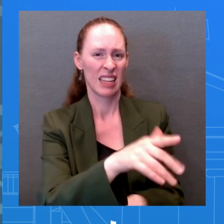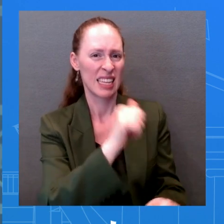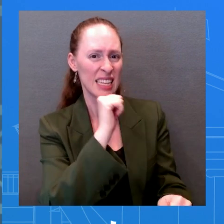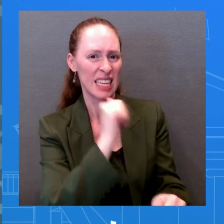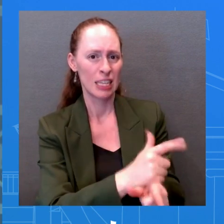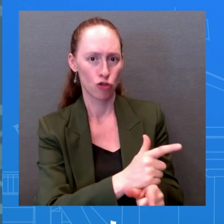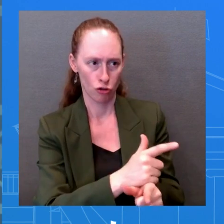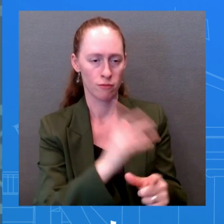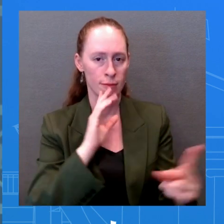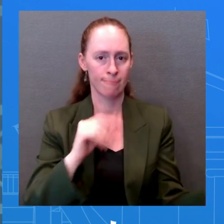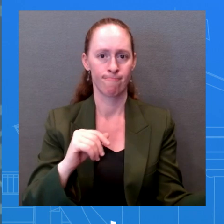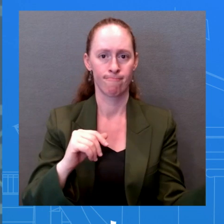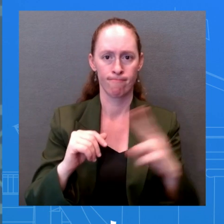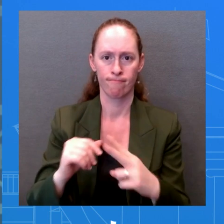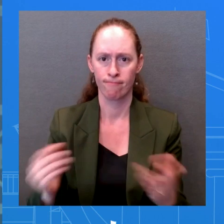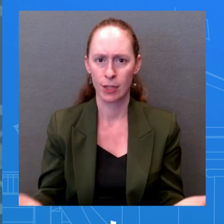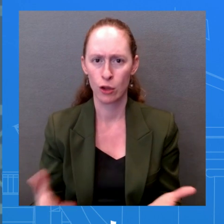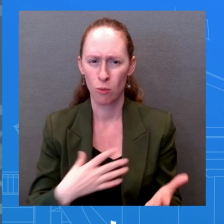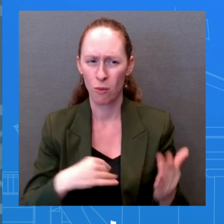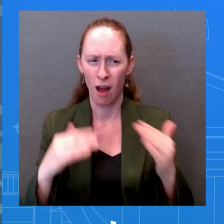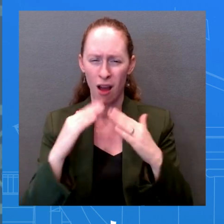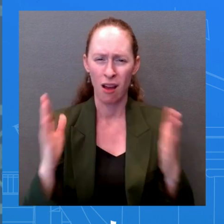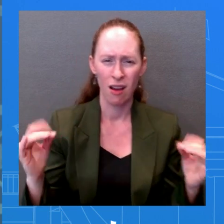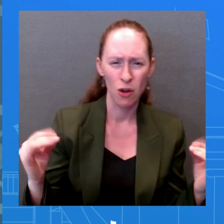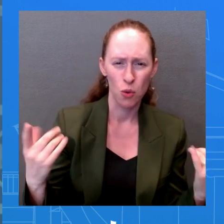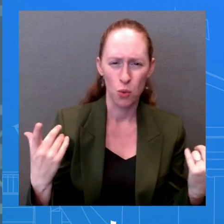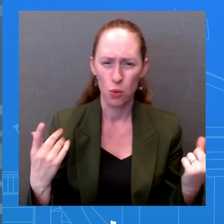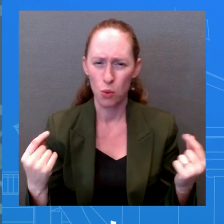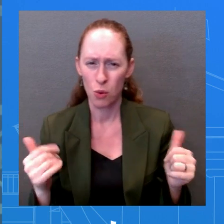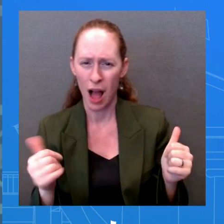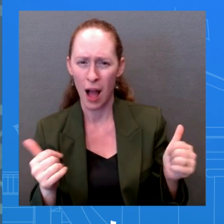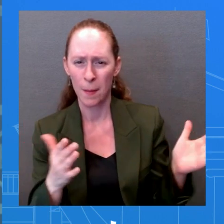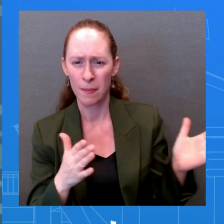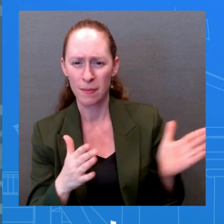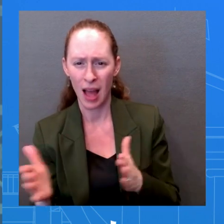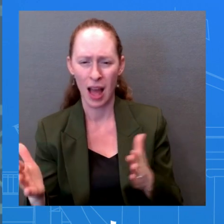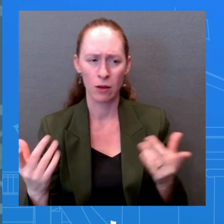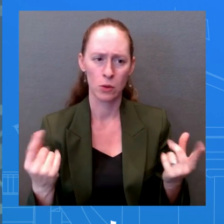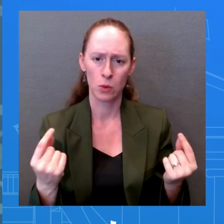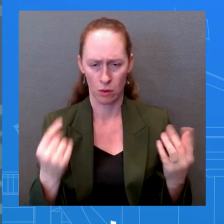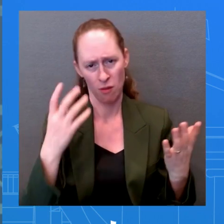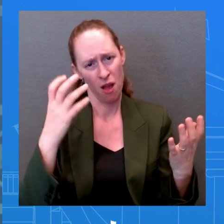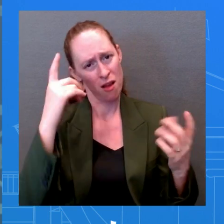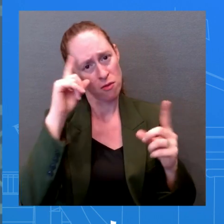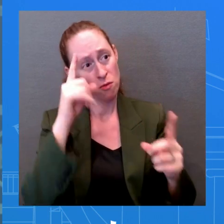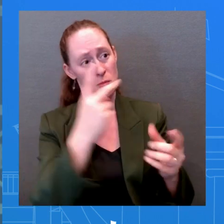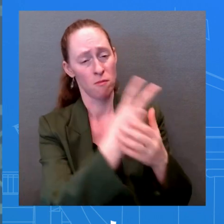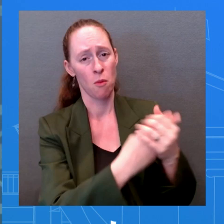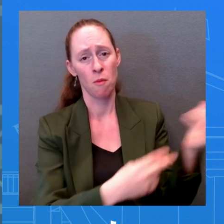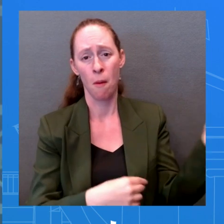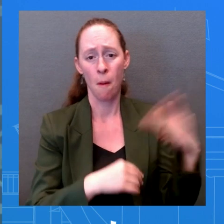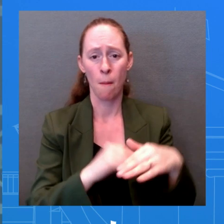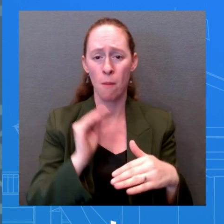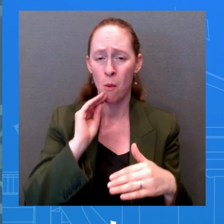we believe that Russia is wrongfully detaining Brittney and Paul under intolerable circumstances.